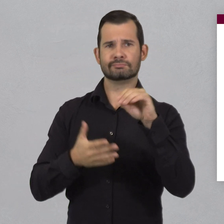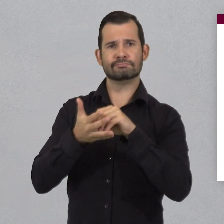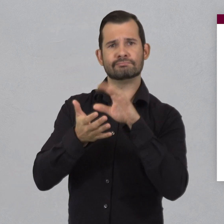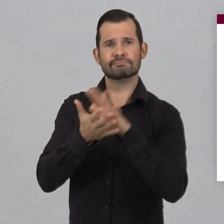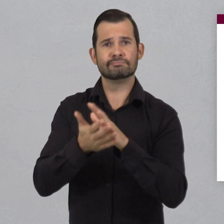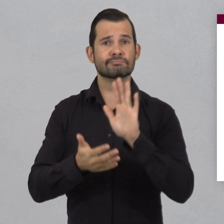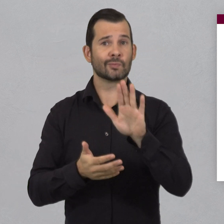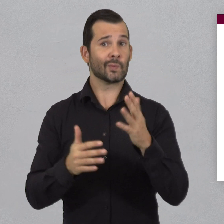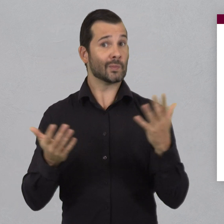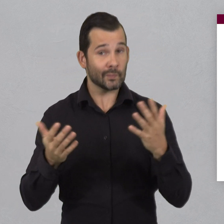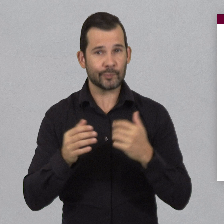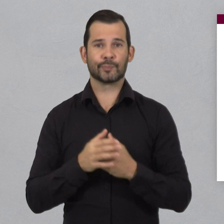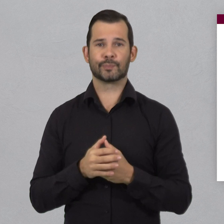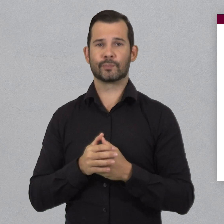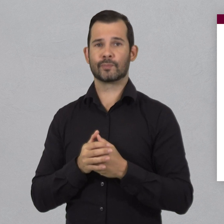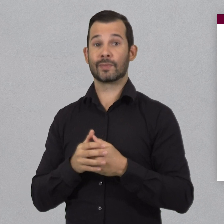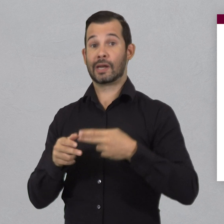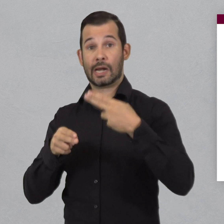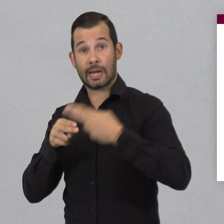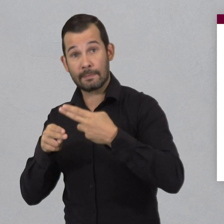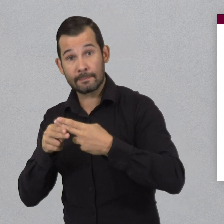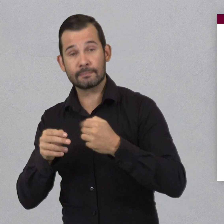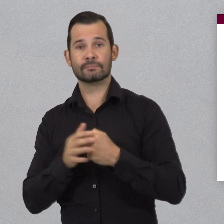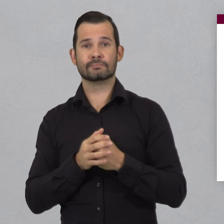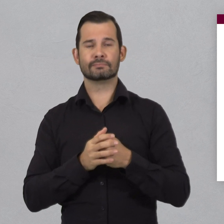also ask you to enter your: · Name